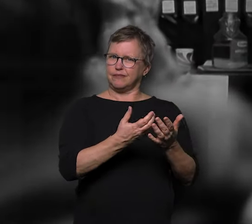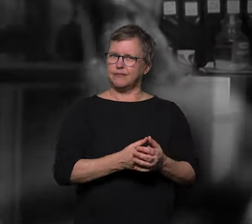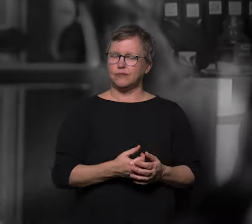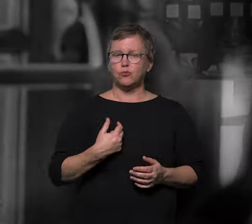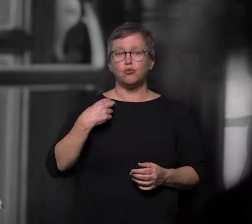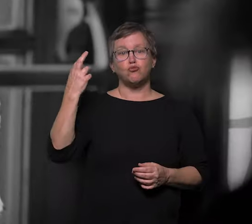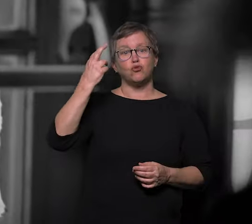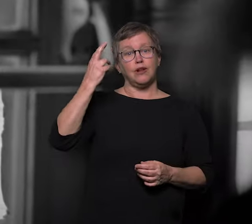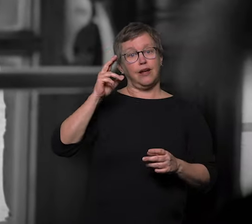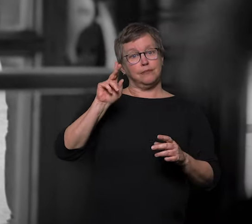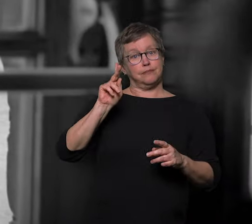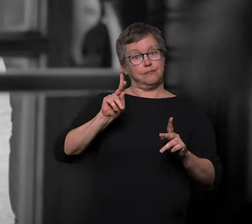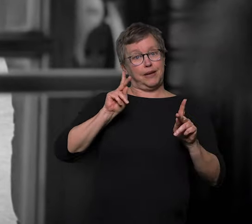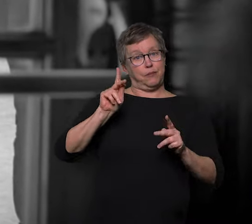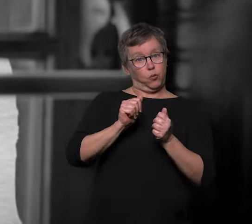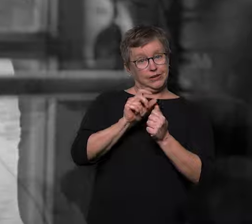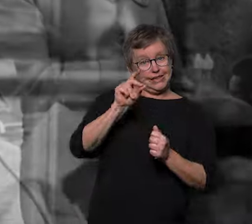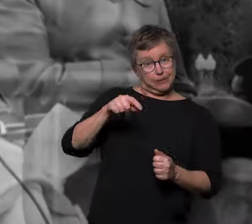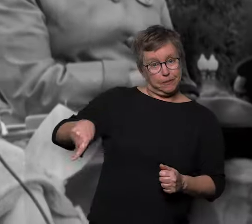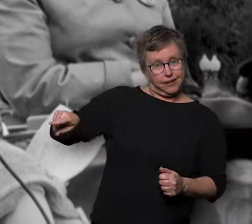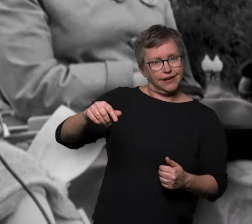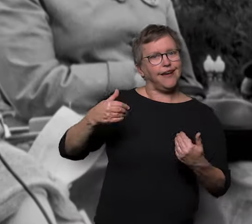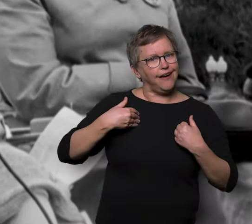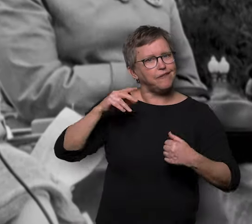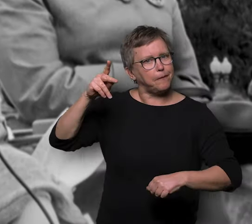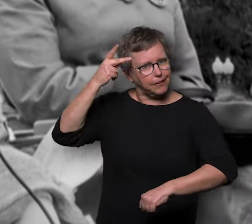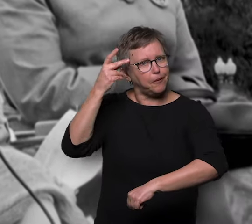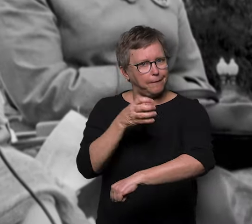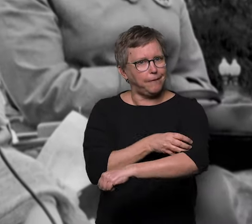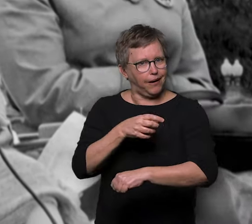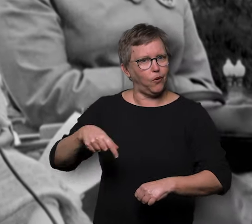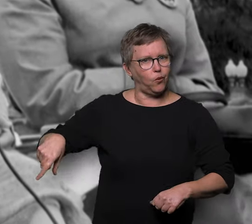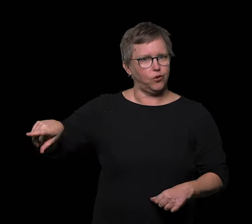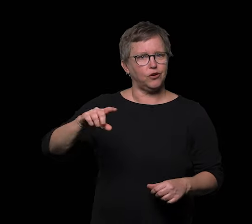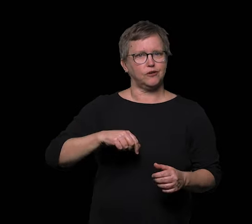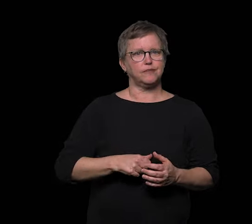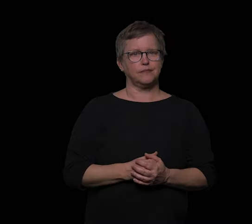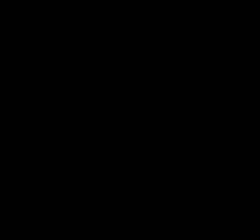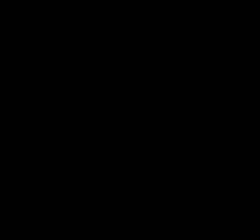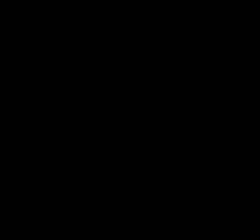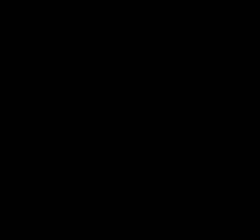But we realized that people with disabilities could be a political force.